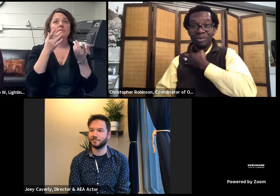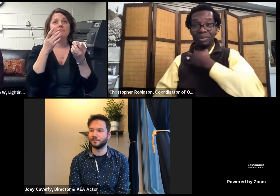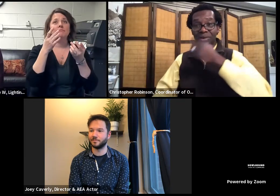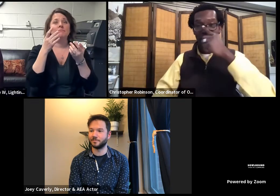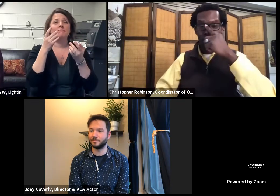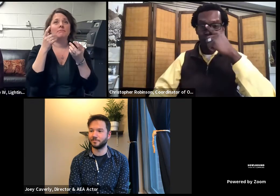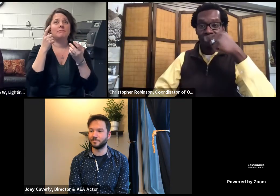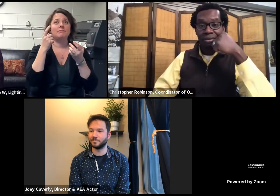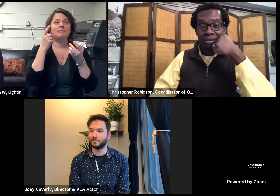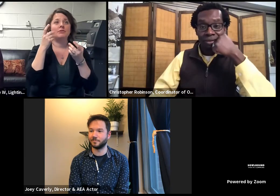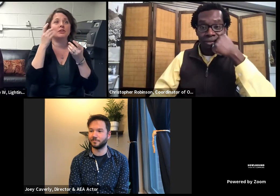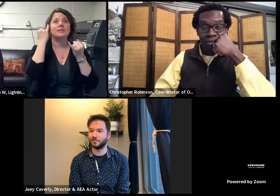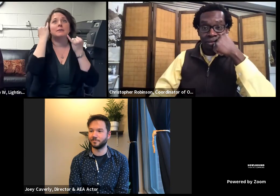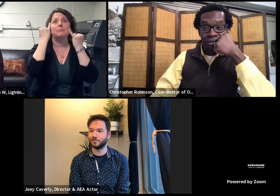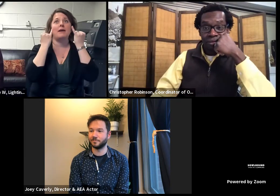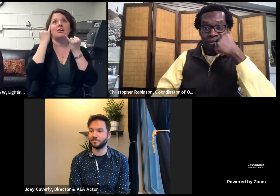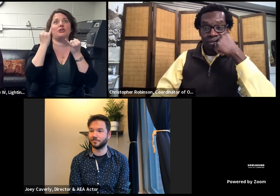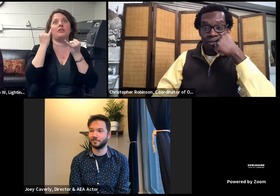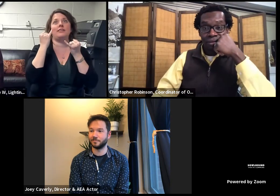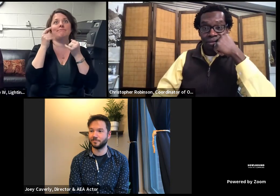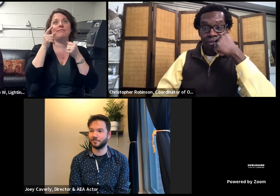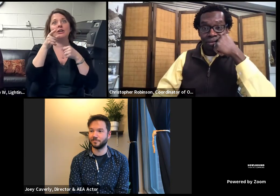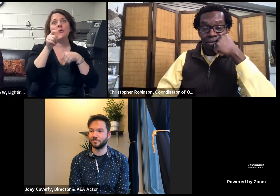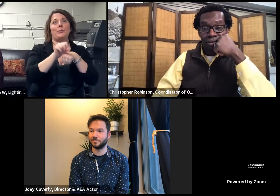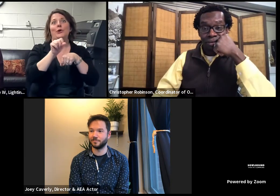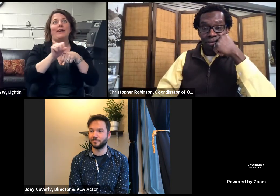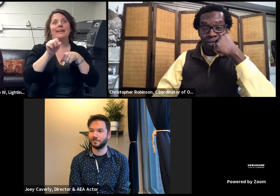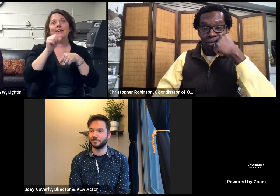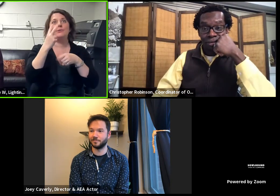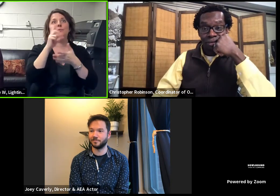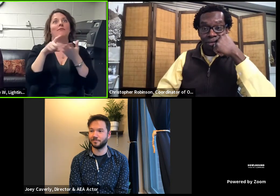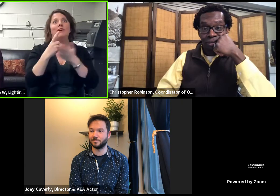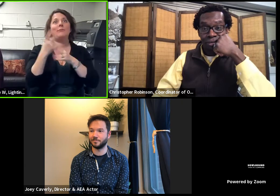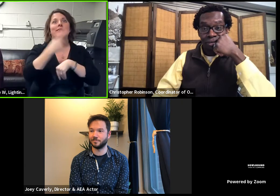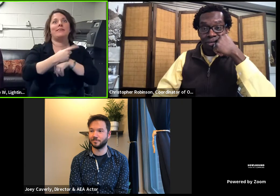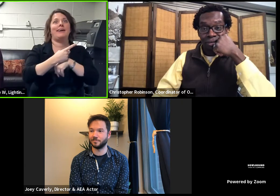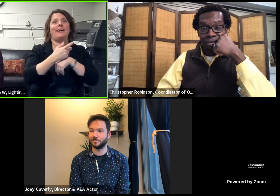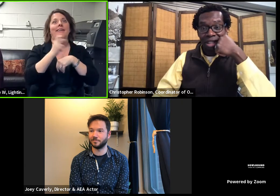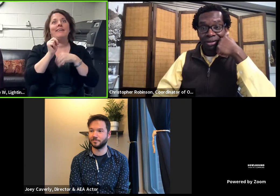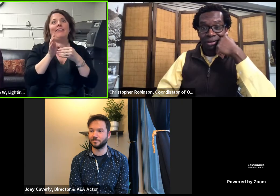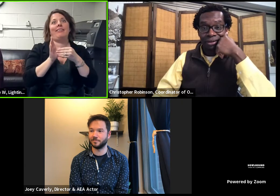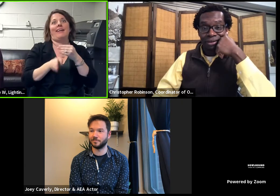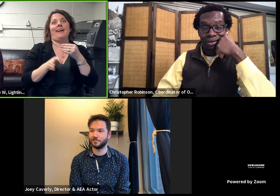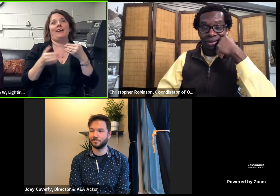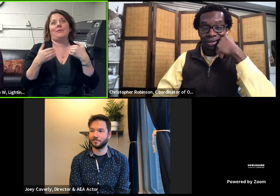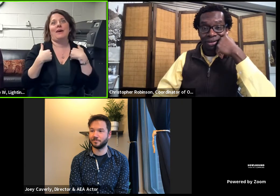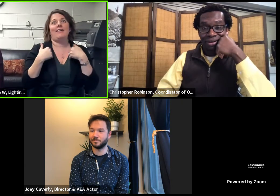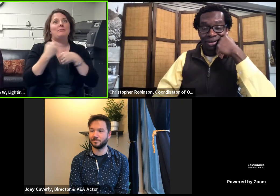Talking about adding more time for those post-production meetings. This is Annie. Yeah, imagine you're working like a, you worked a 12-hour day,